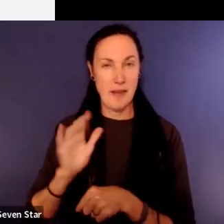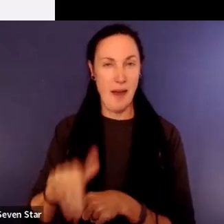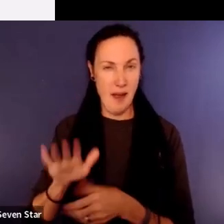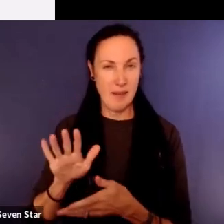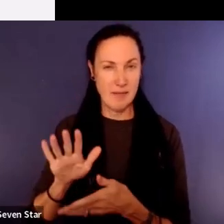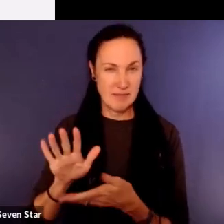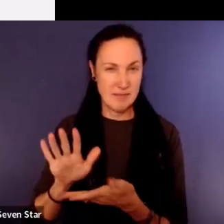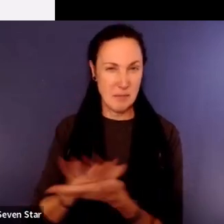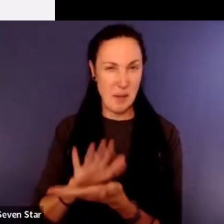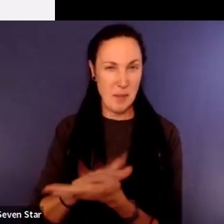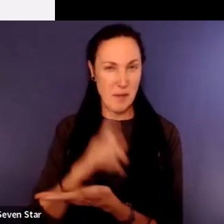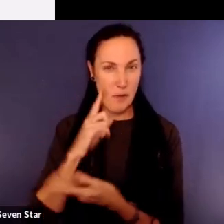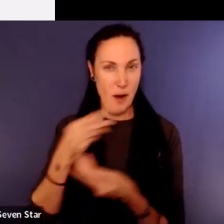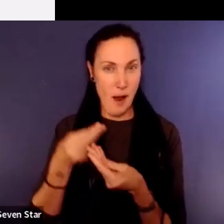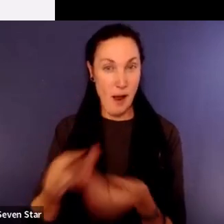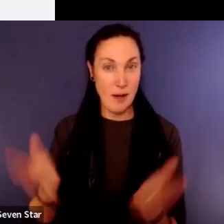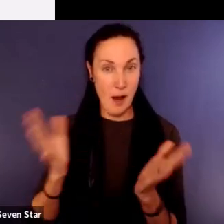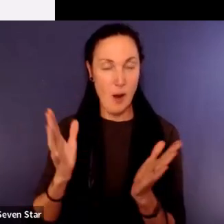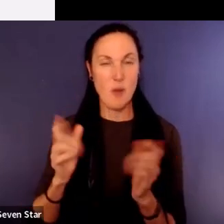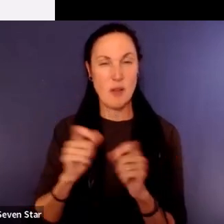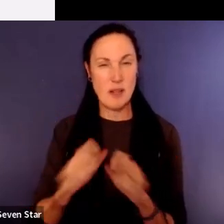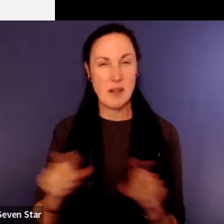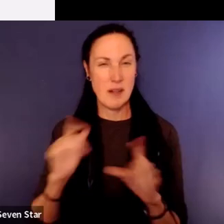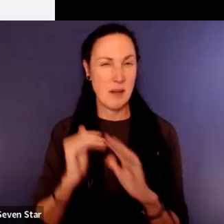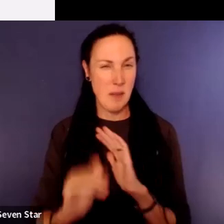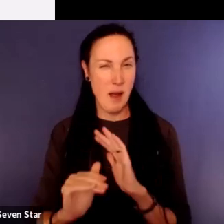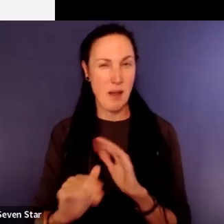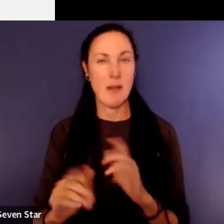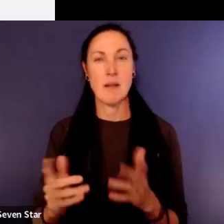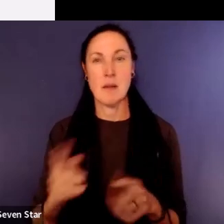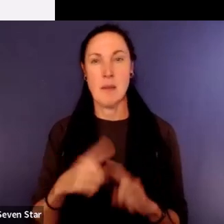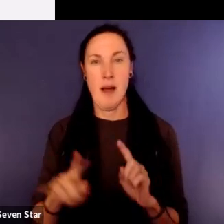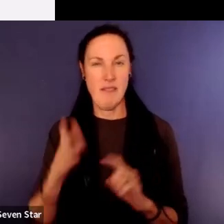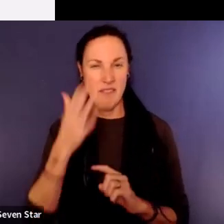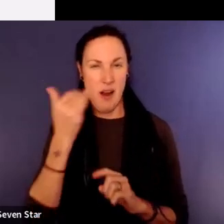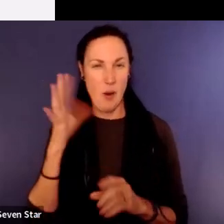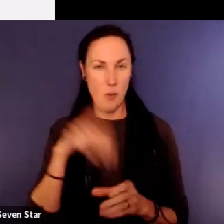for you next week. We want to make sure of that. We're going to talk about the use of sensory